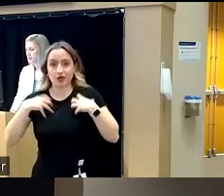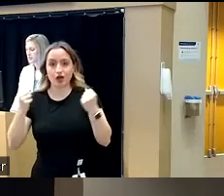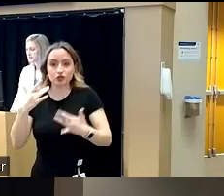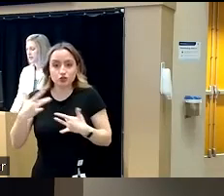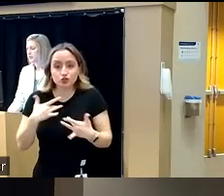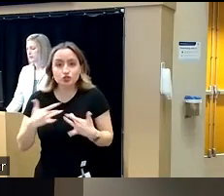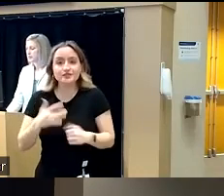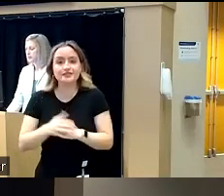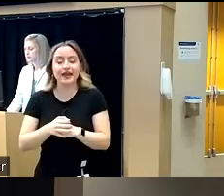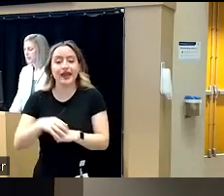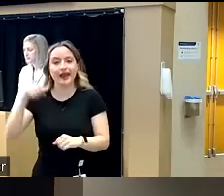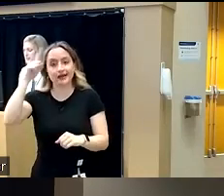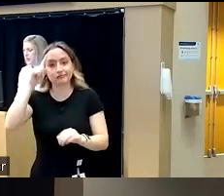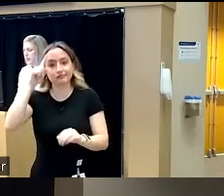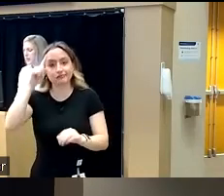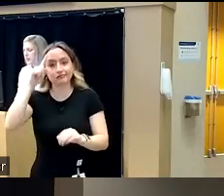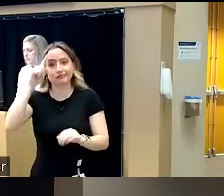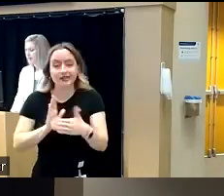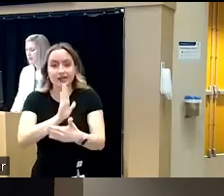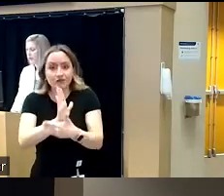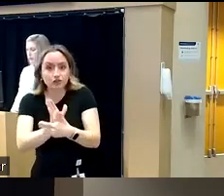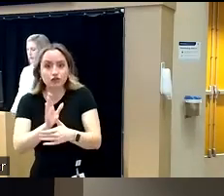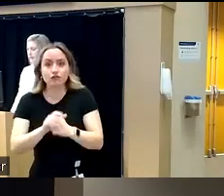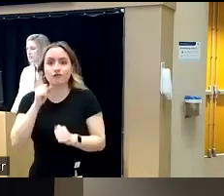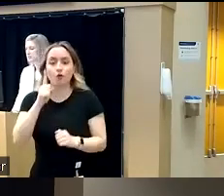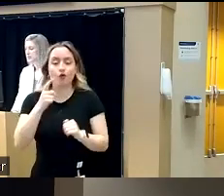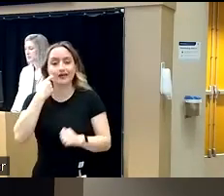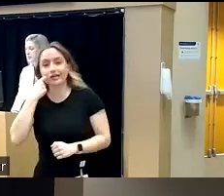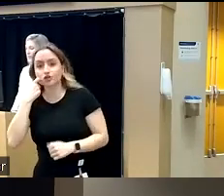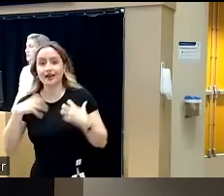interventions that are responsive for these for addiction and Health Care Professionals seems like